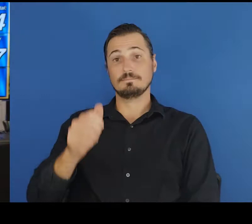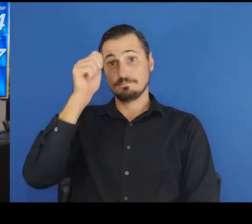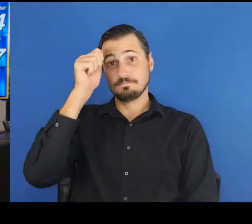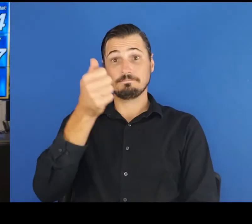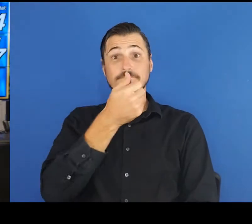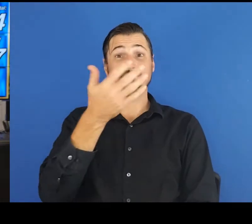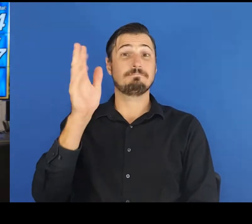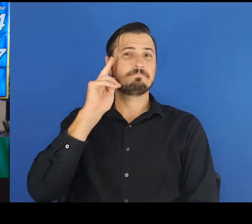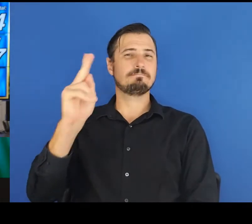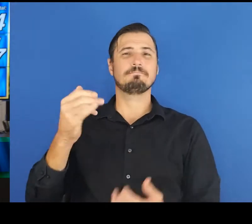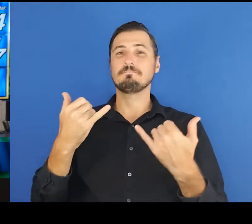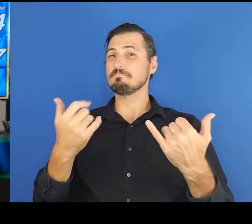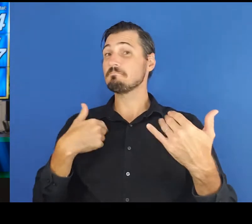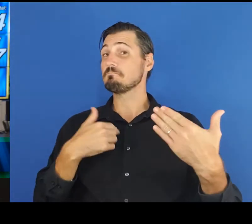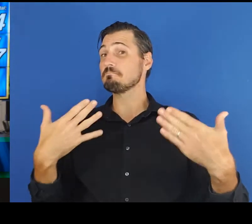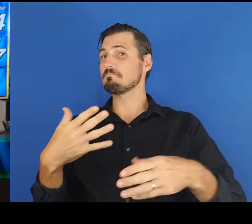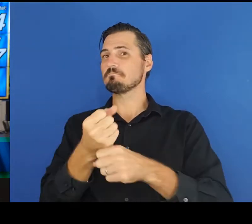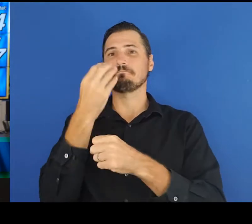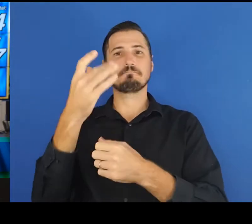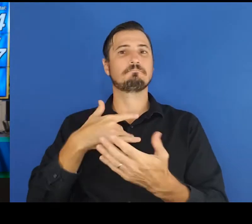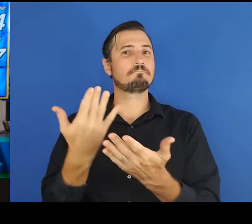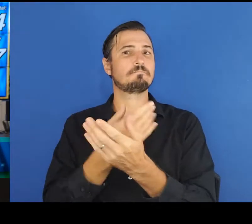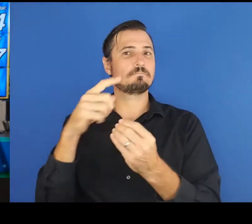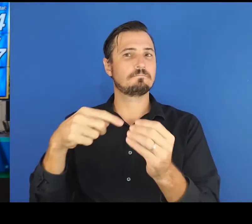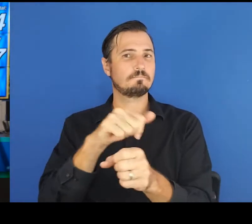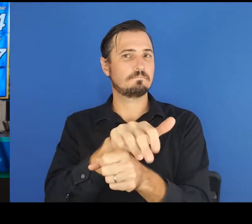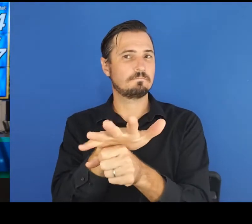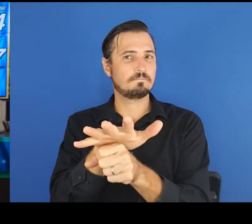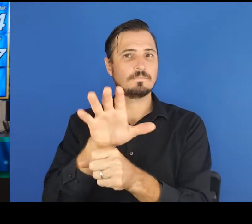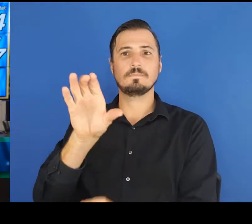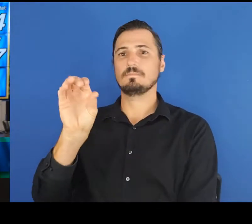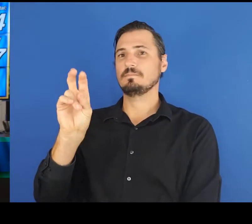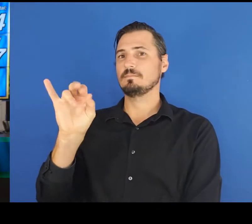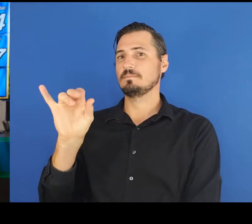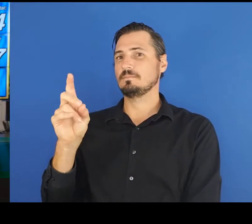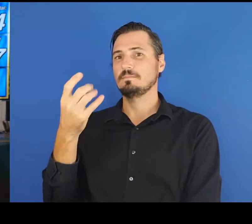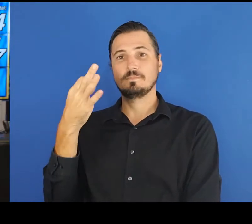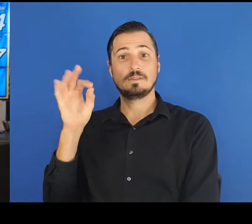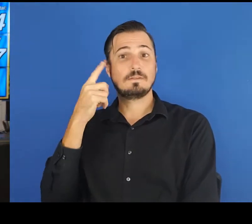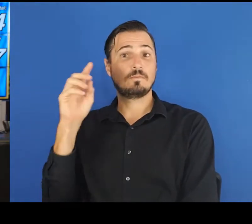Aloha Kaua‘i. Here is our COVID-19 briefing from Team Kaua‘i for Monday, May 10